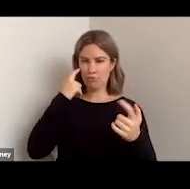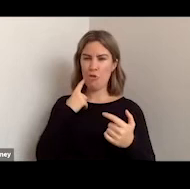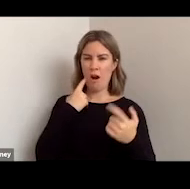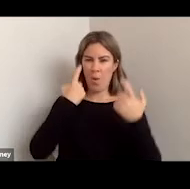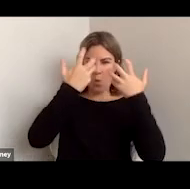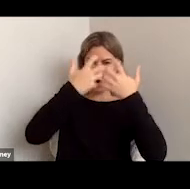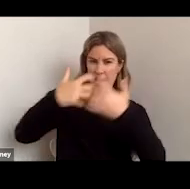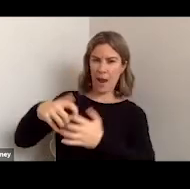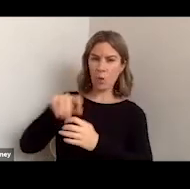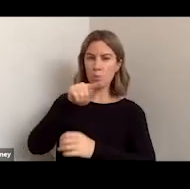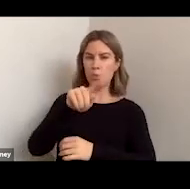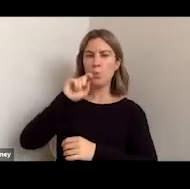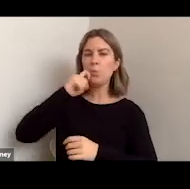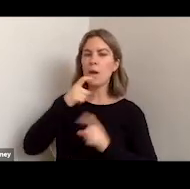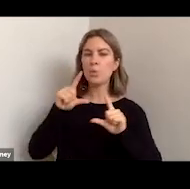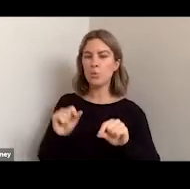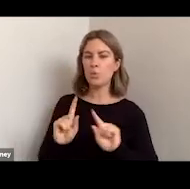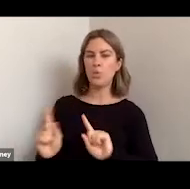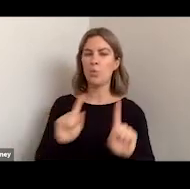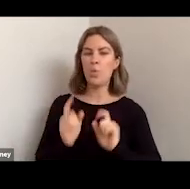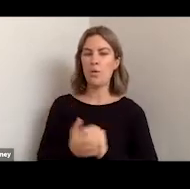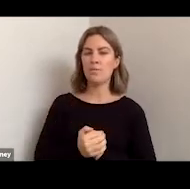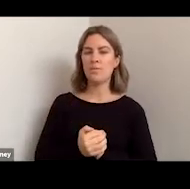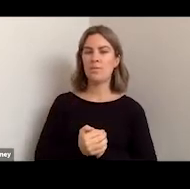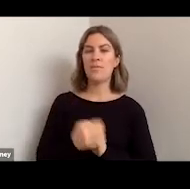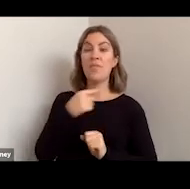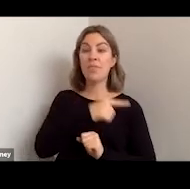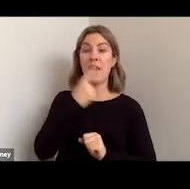predictions that Facebook says they can make Facebook/Instagram, is that